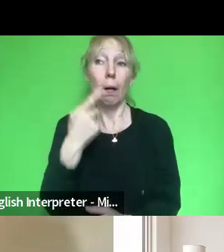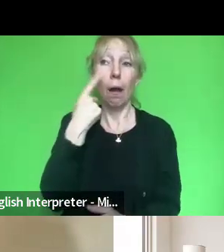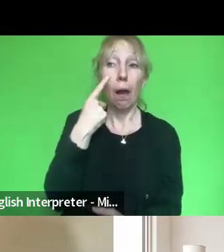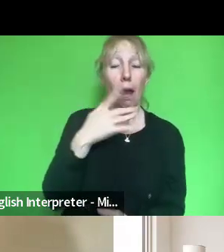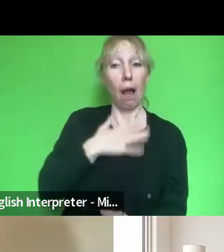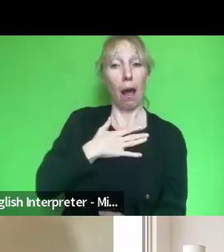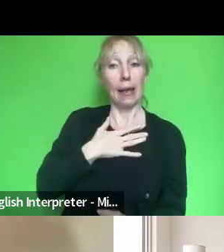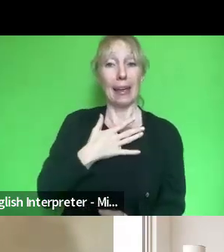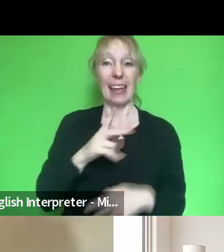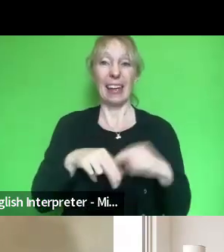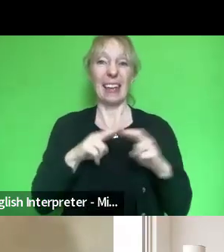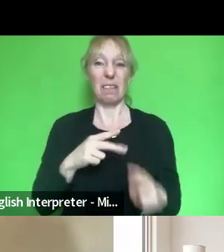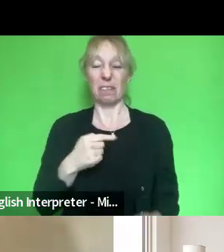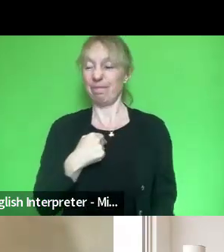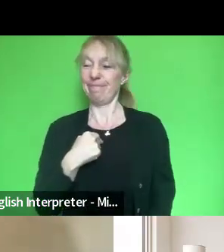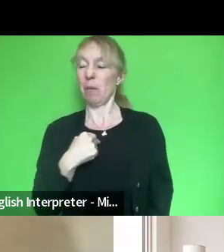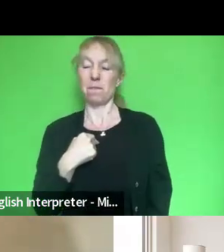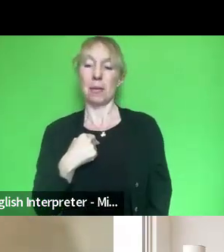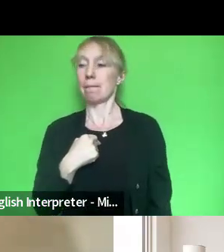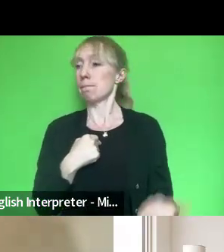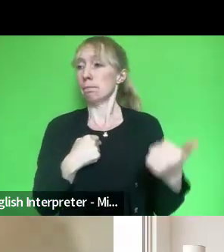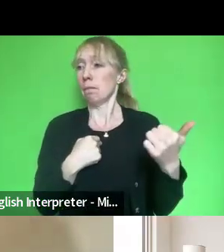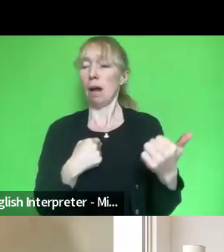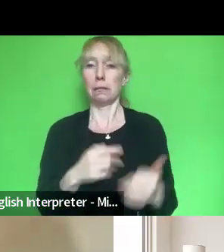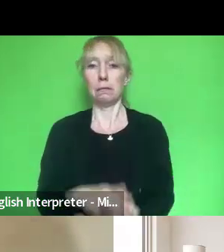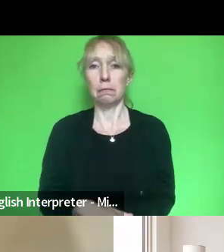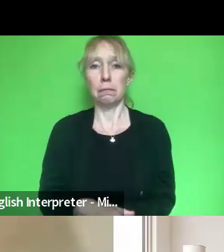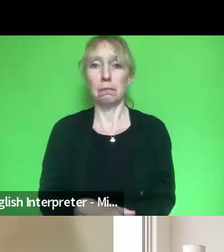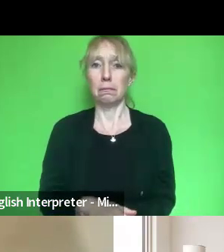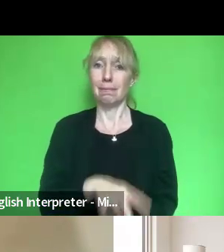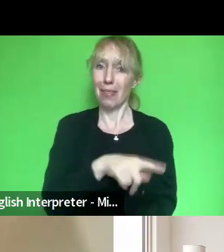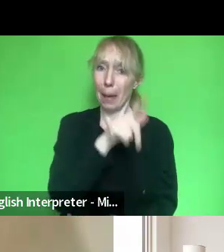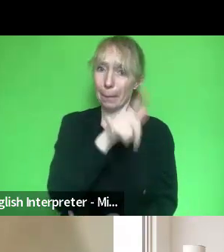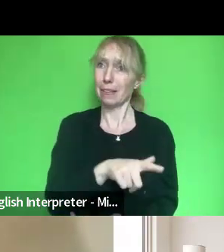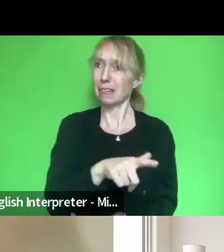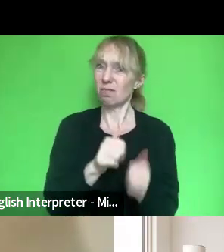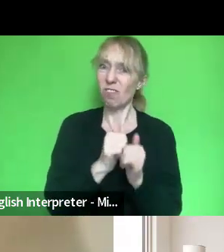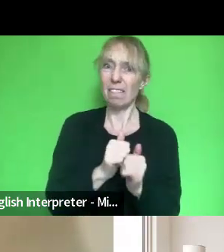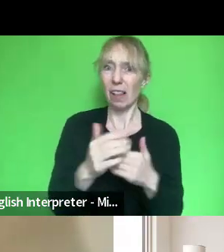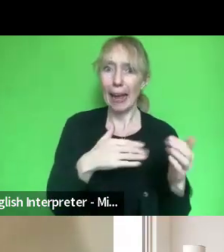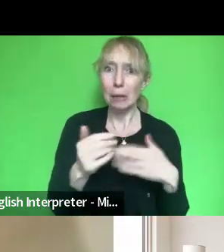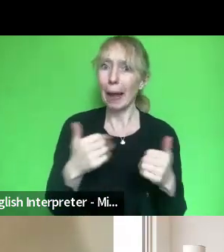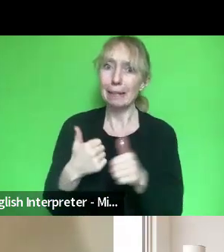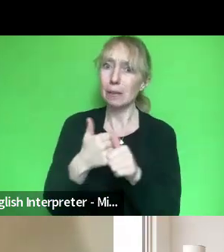"It's really not for me," that's fine. The, the person will have, still have been grateful for your support and, and you've made a new contact